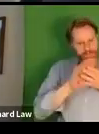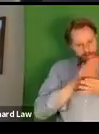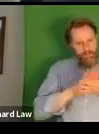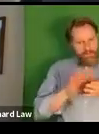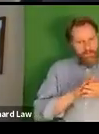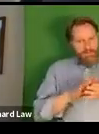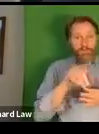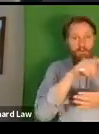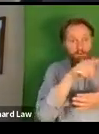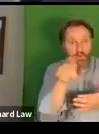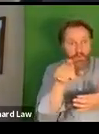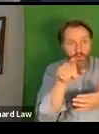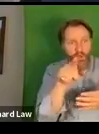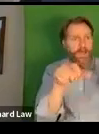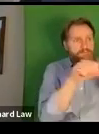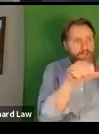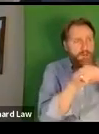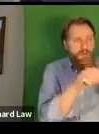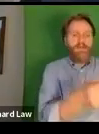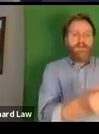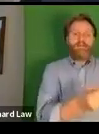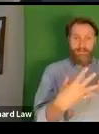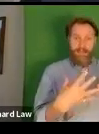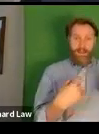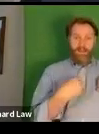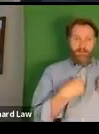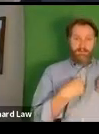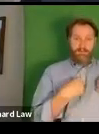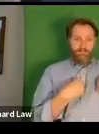they've been asked tonight - tell us, contact us, go to your rep